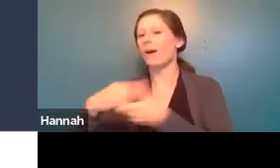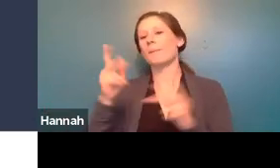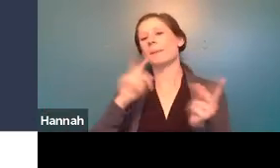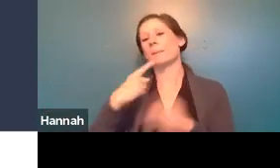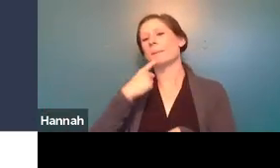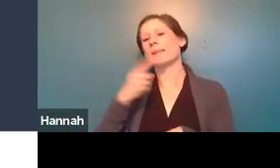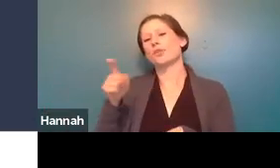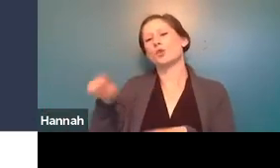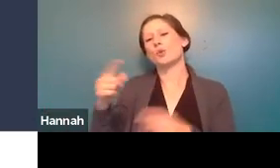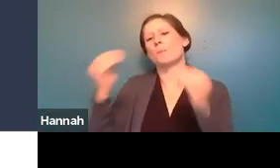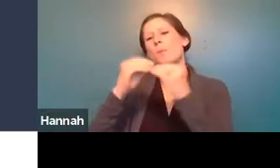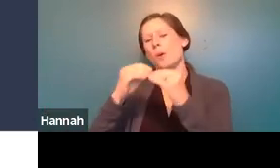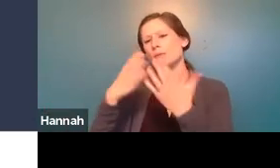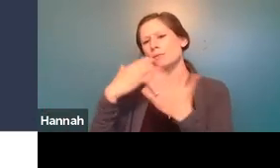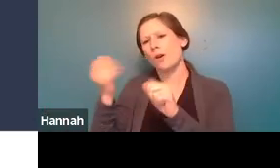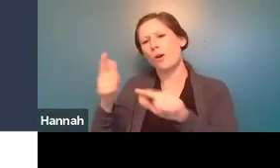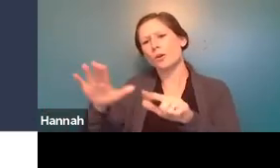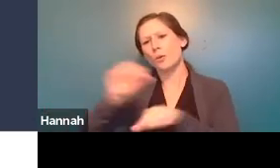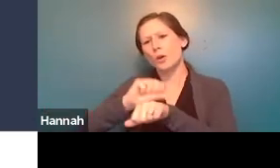done and we can't wait to see you guys in person.